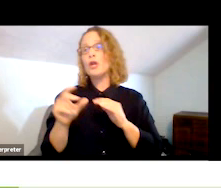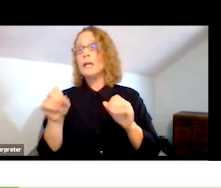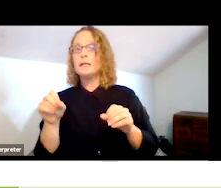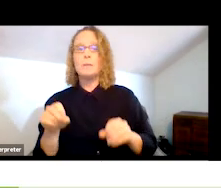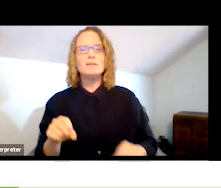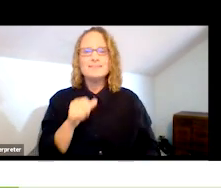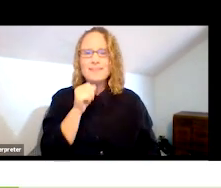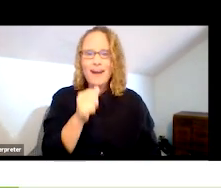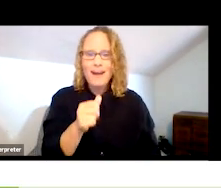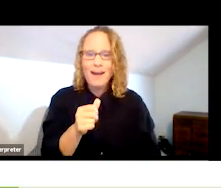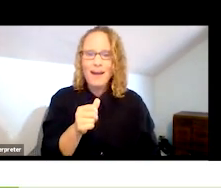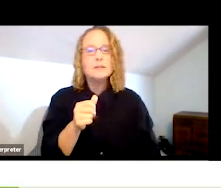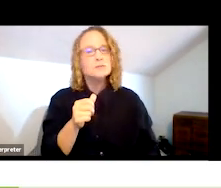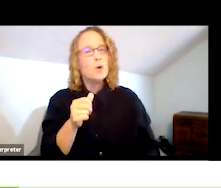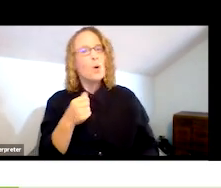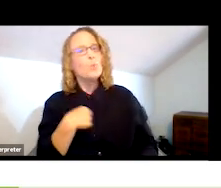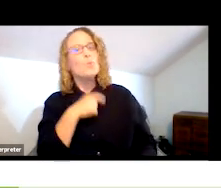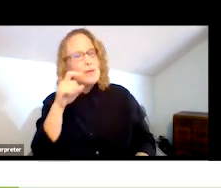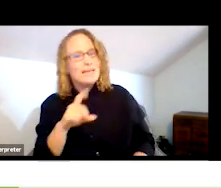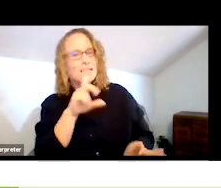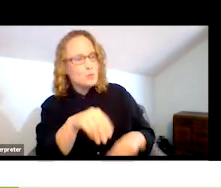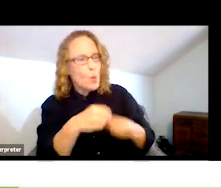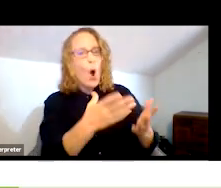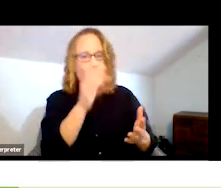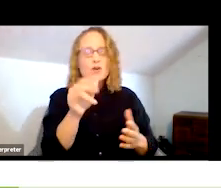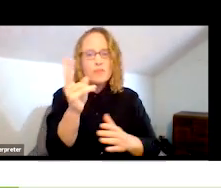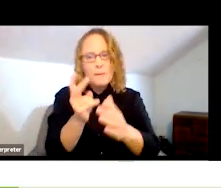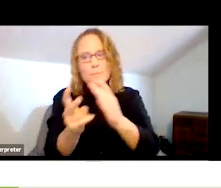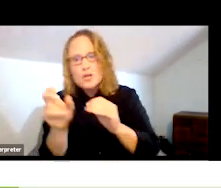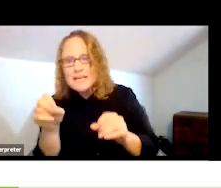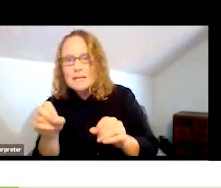With individuals that are experiencing housing insecurity,